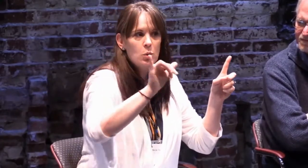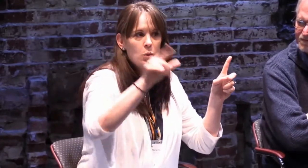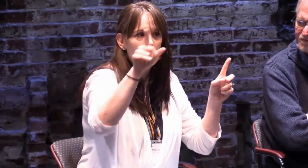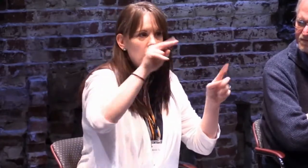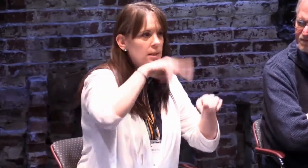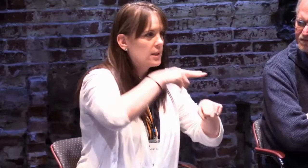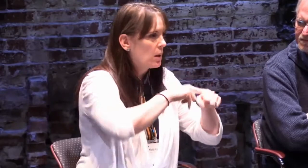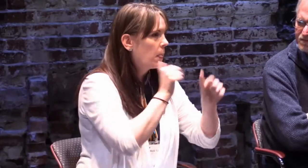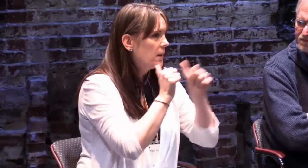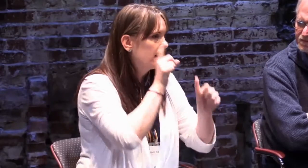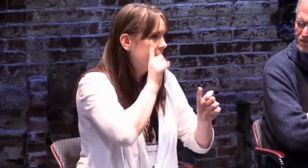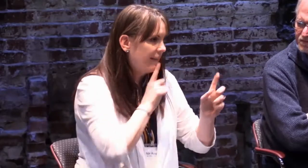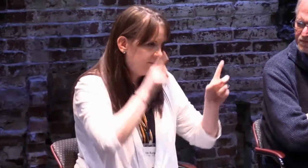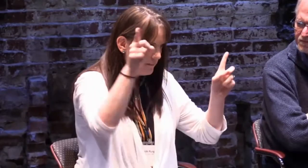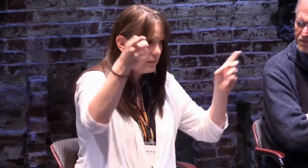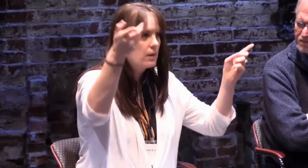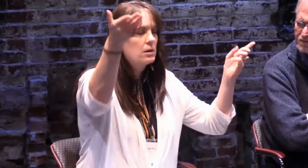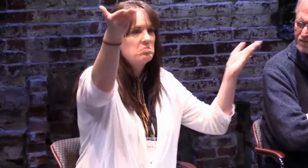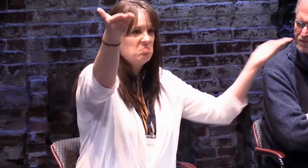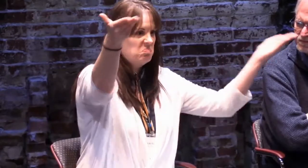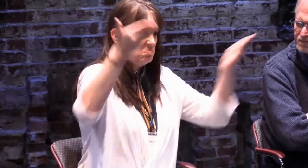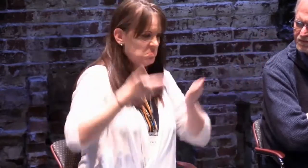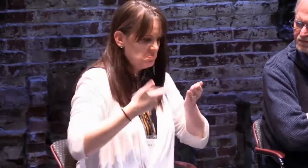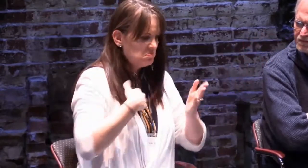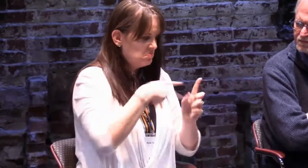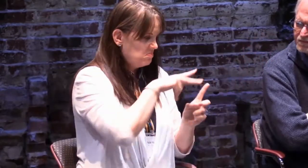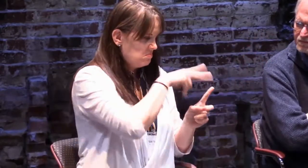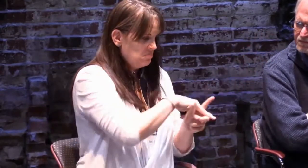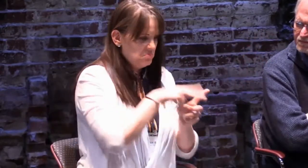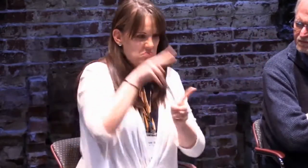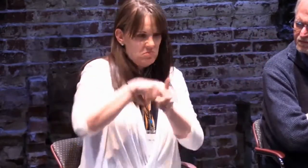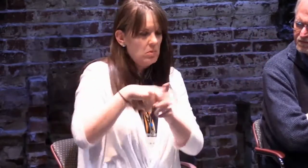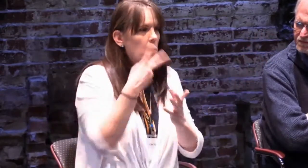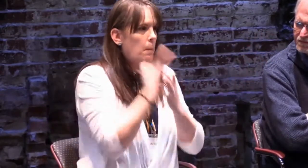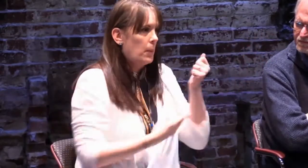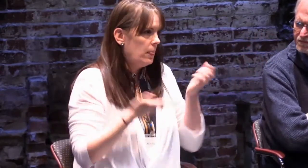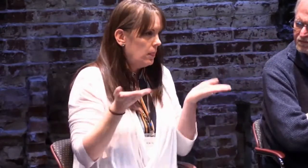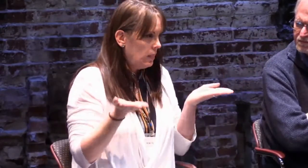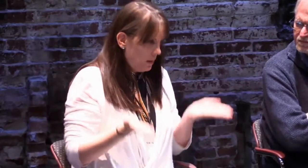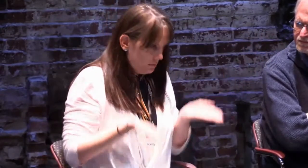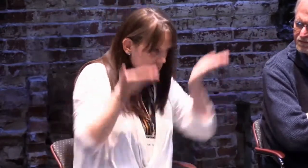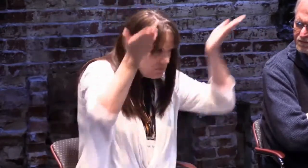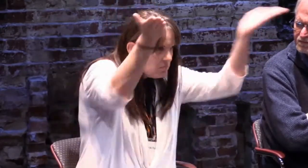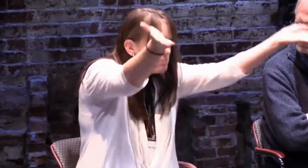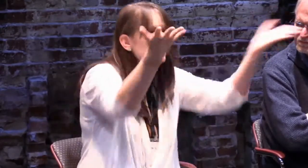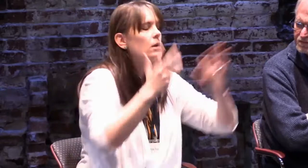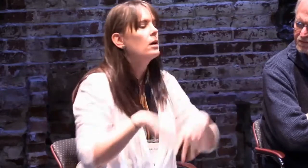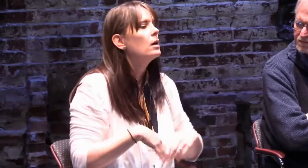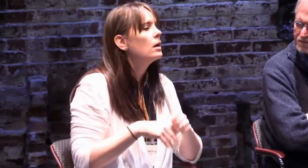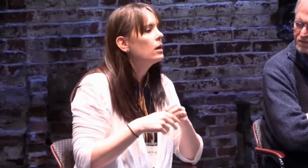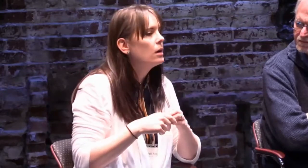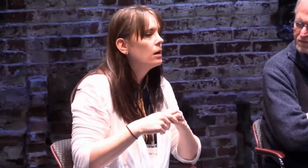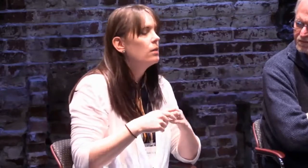There was an additional summer program in NTID, NTD, NTD actually. So I applied for both.